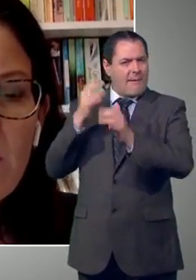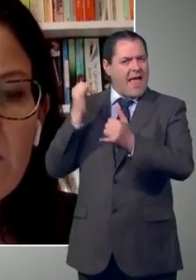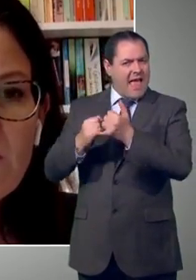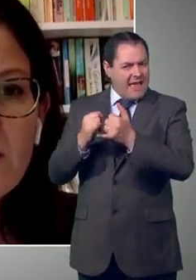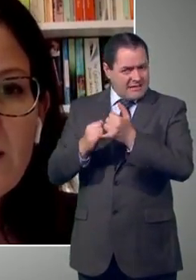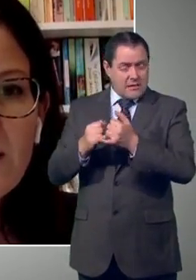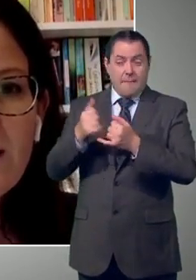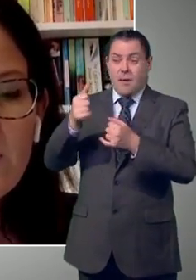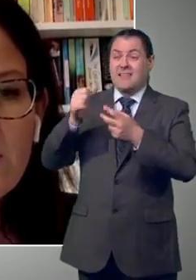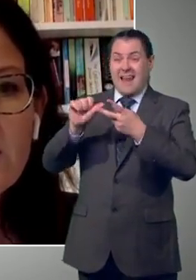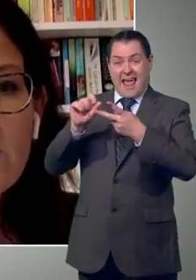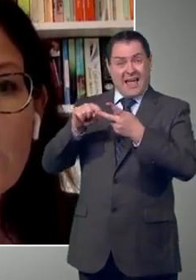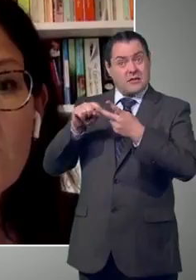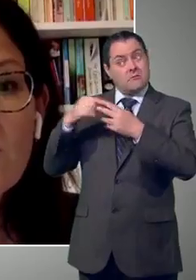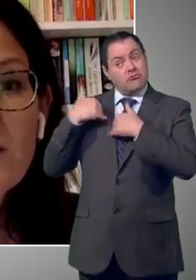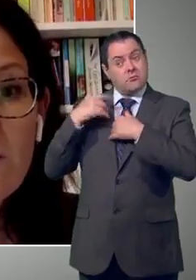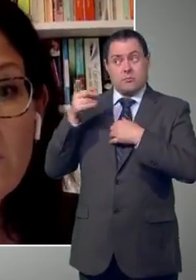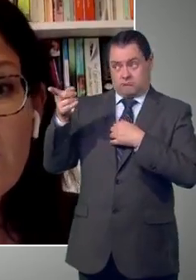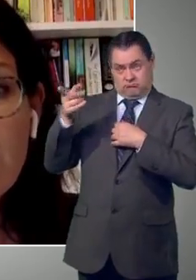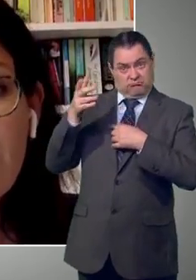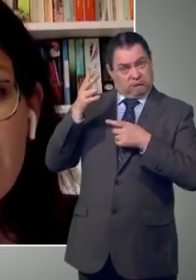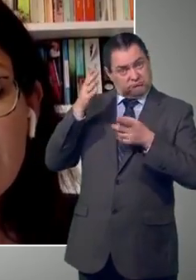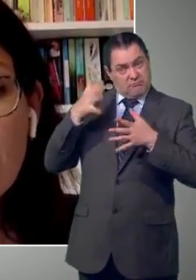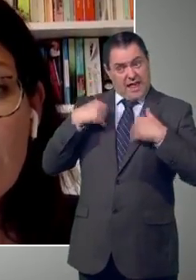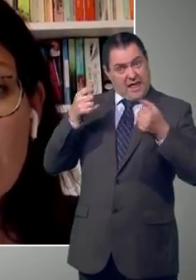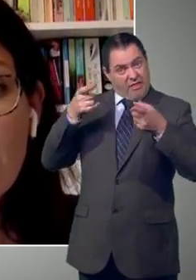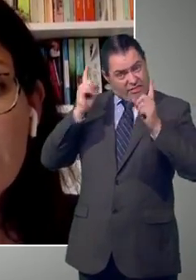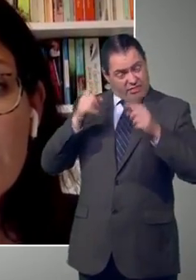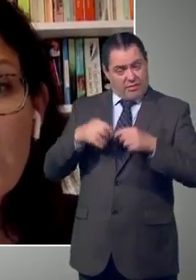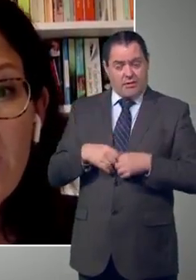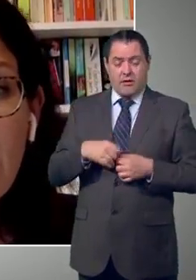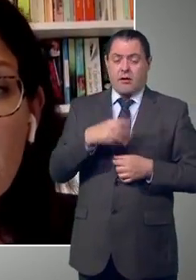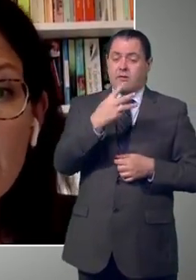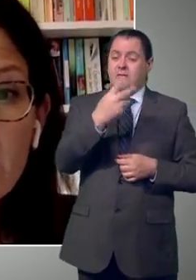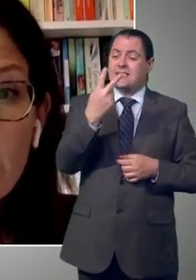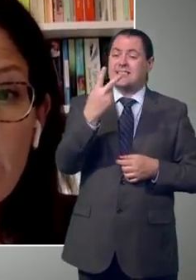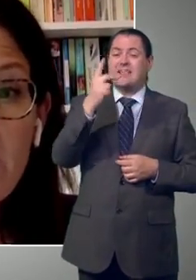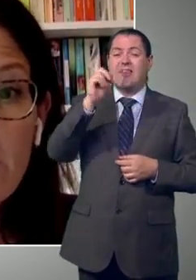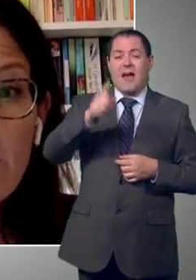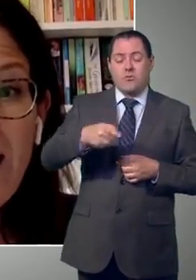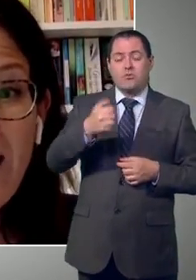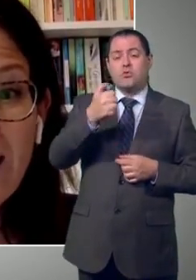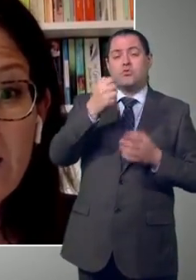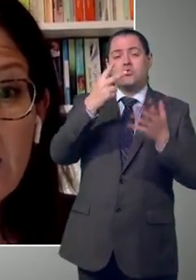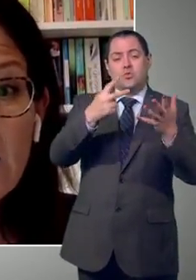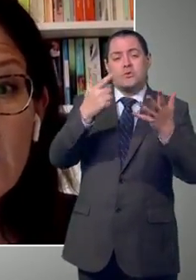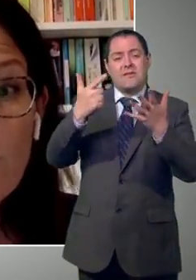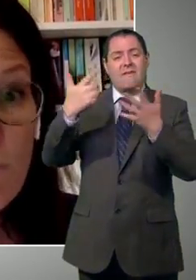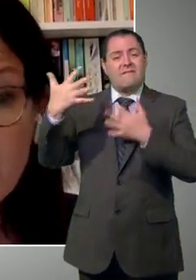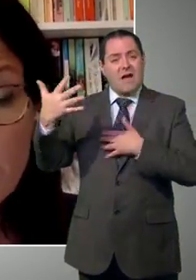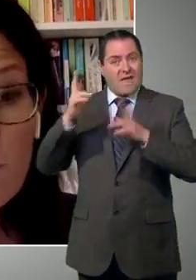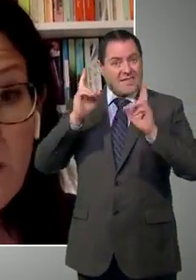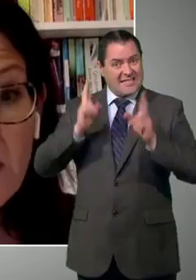as well. There's been 36 thousand to 275 deaths involving COVID in UK care